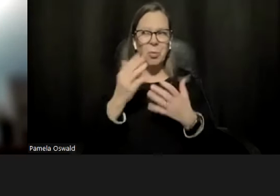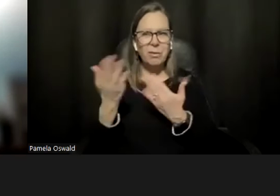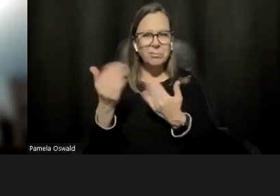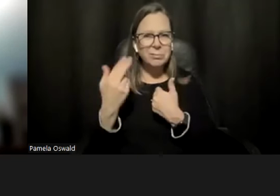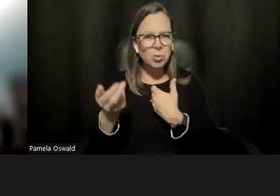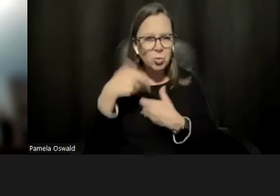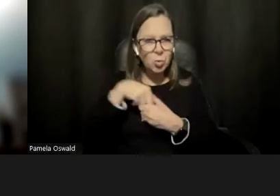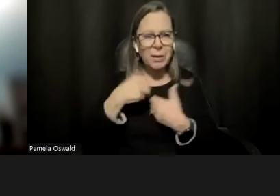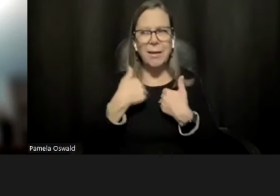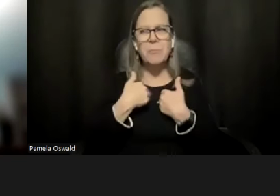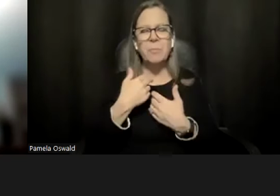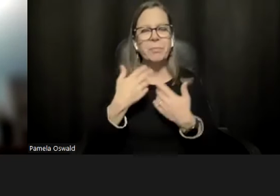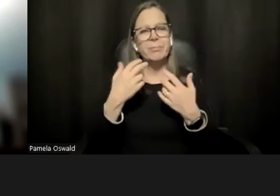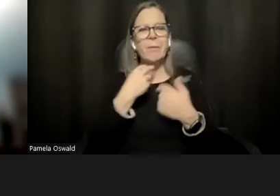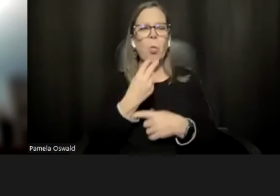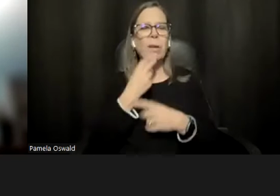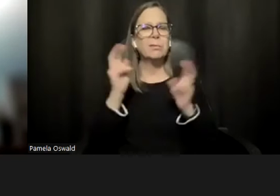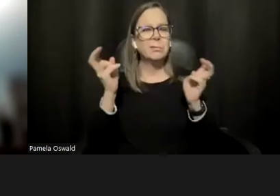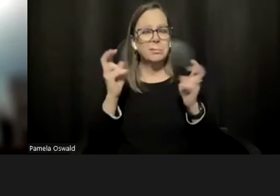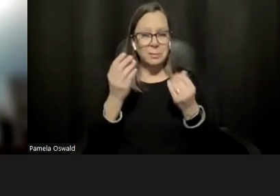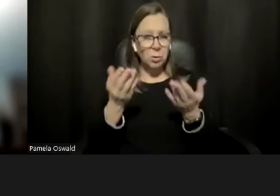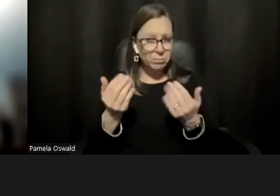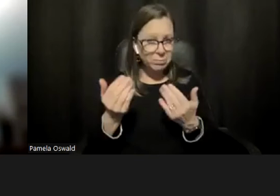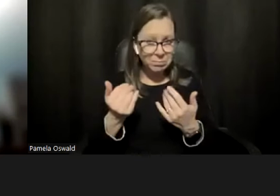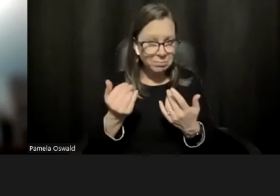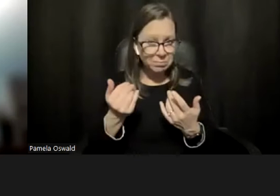So please, give us feedback on that.